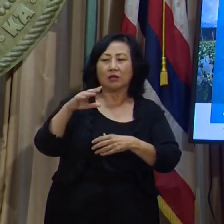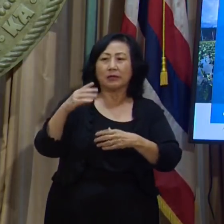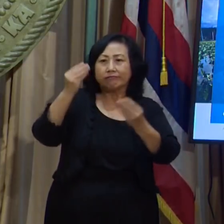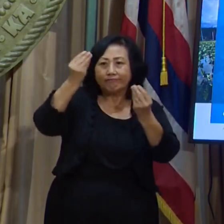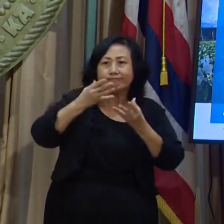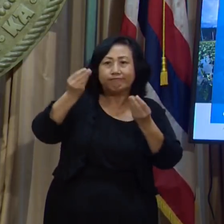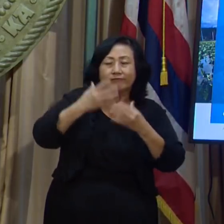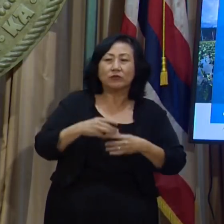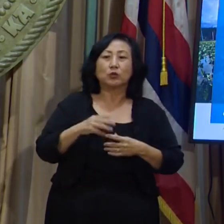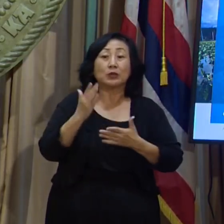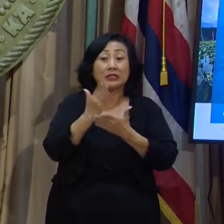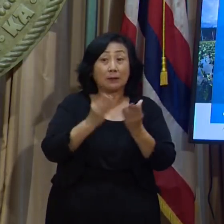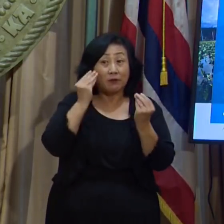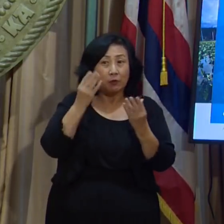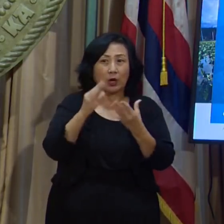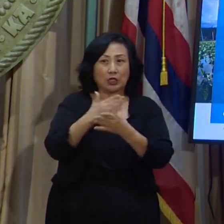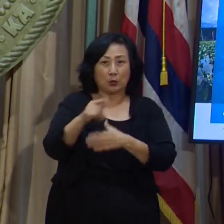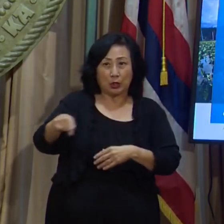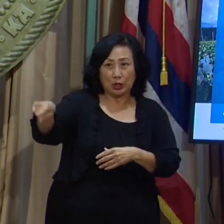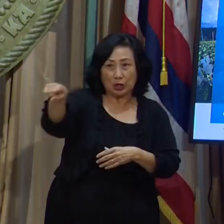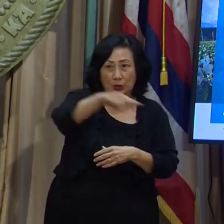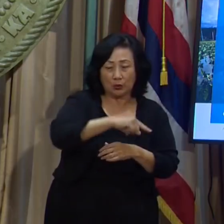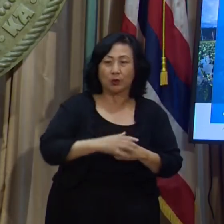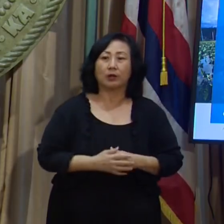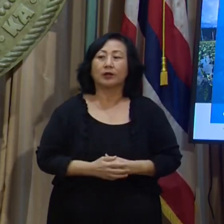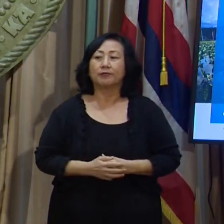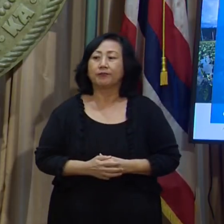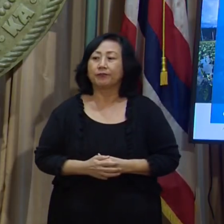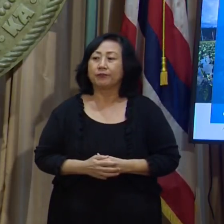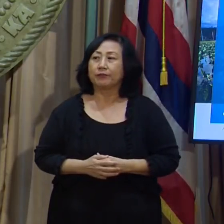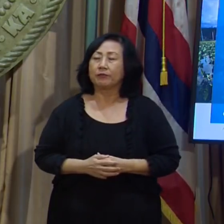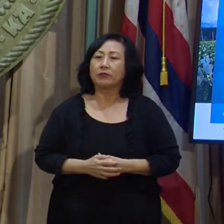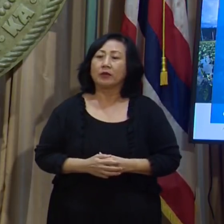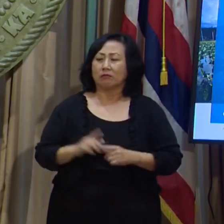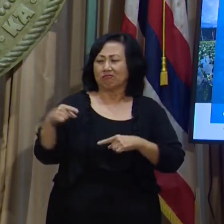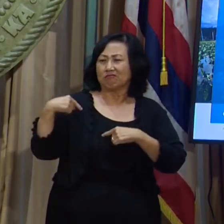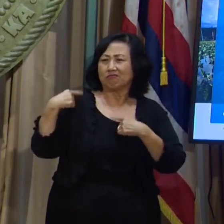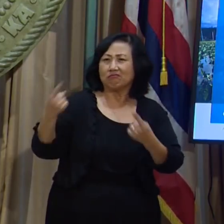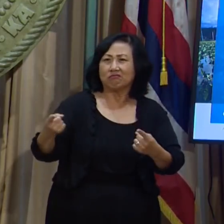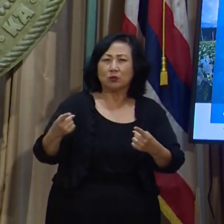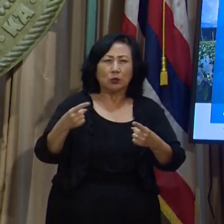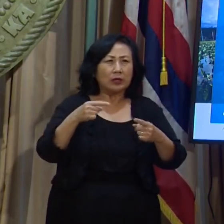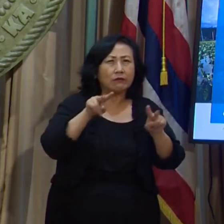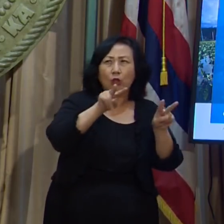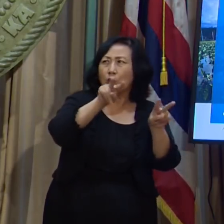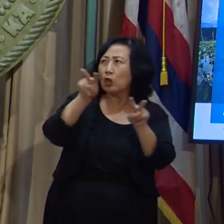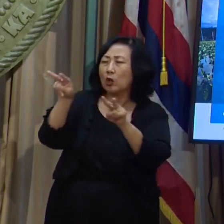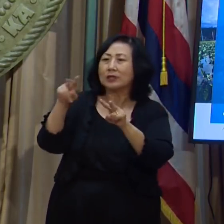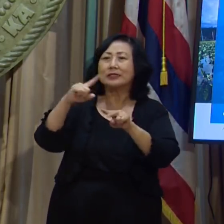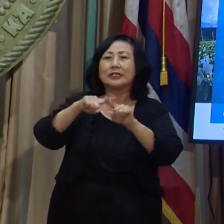CLOSE TO 100% AS WE CAN GET. I'M GOING TO GIVE SOME